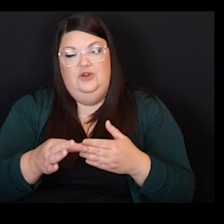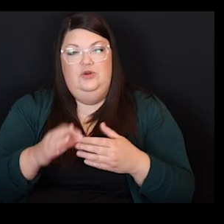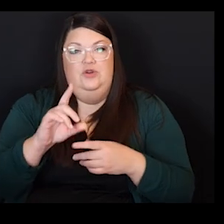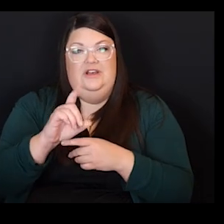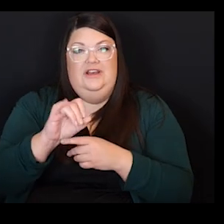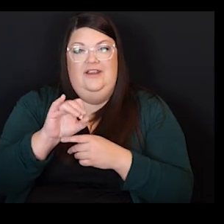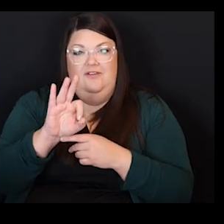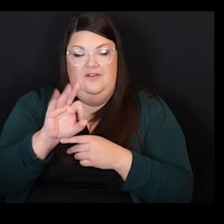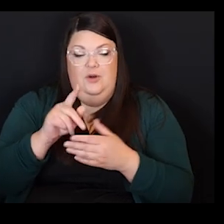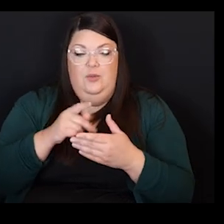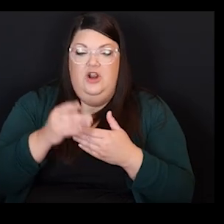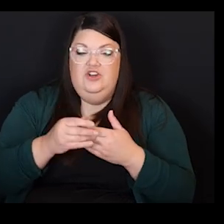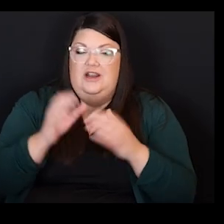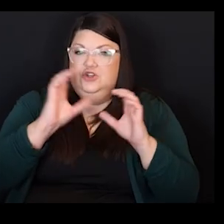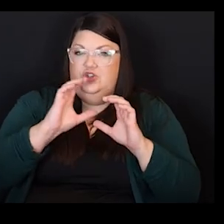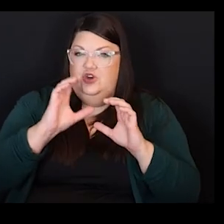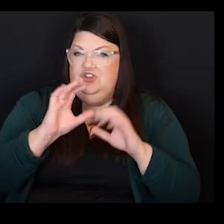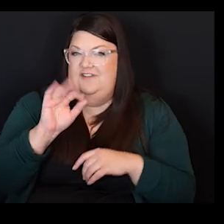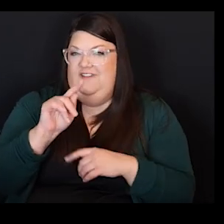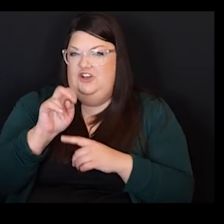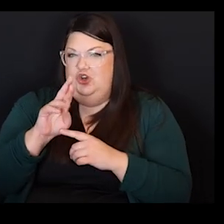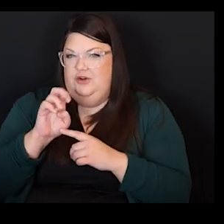Now let’s check out the search feature a bit further.